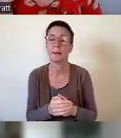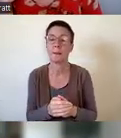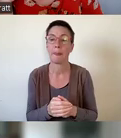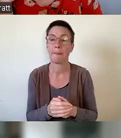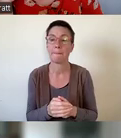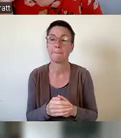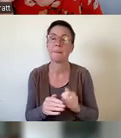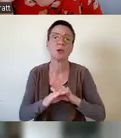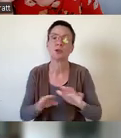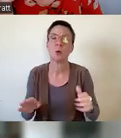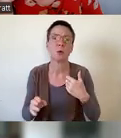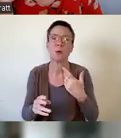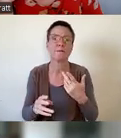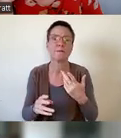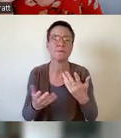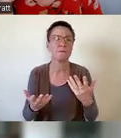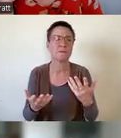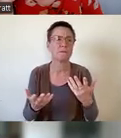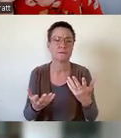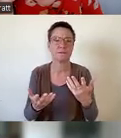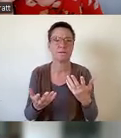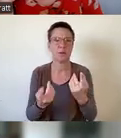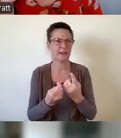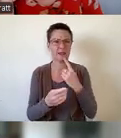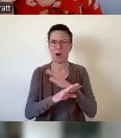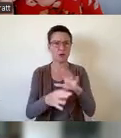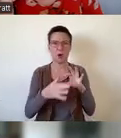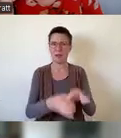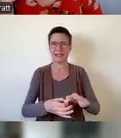Don't go for hashtags that don't relate at all to anything you've posted